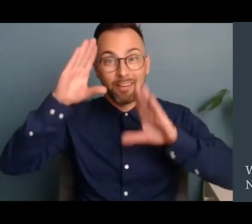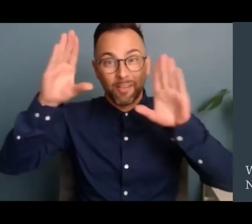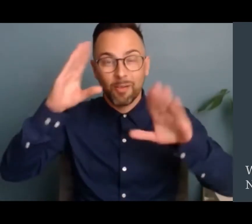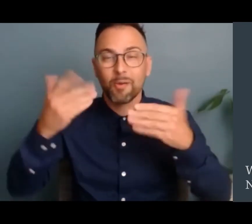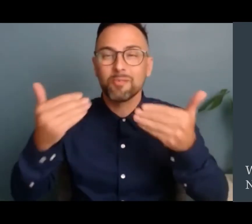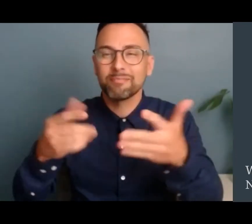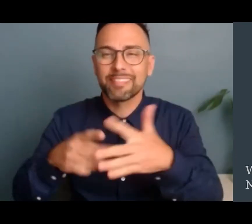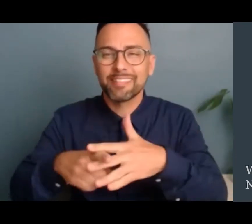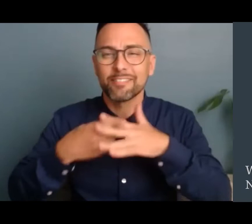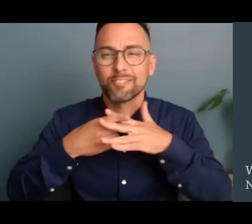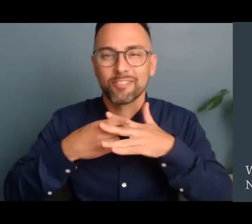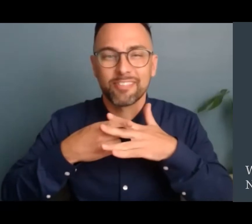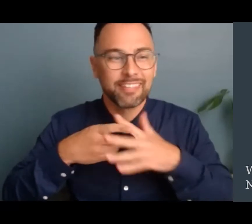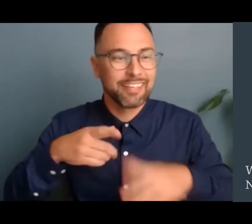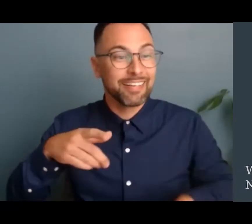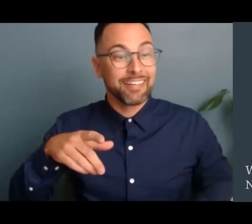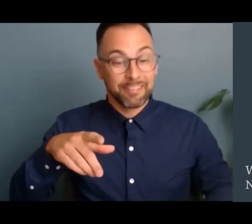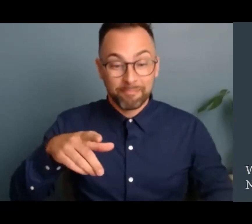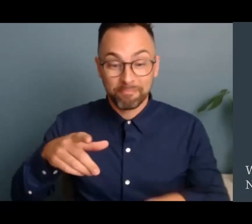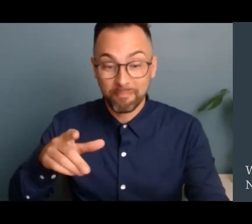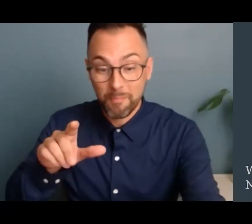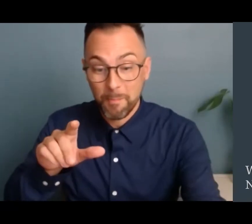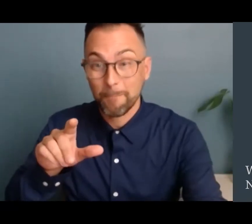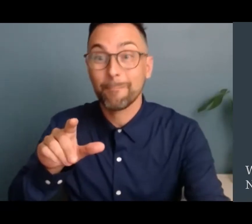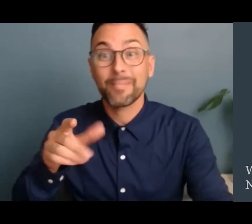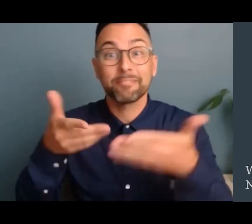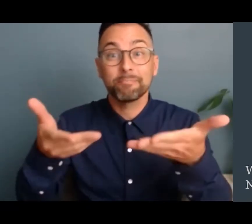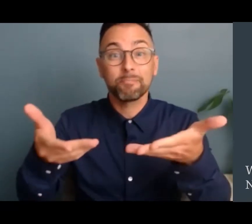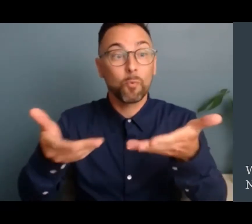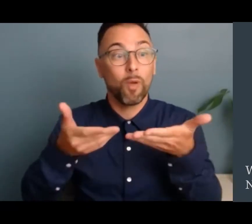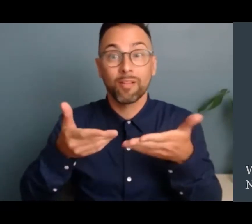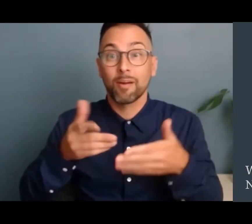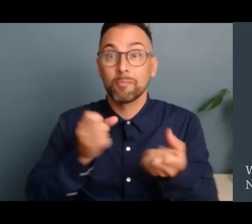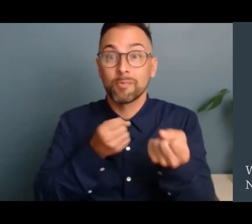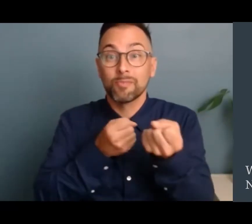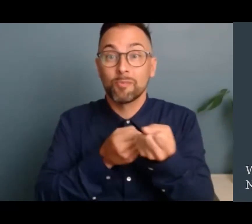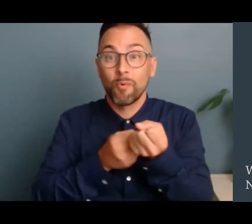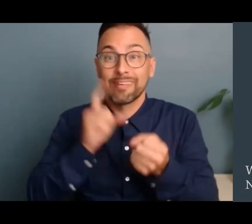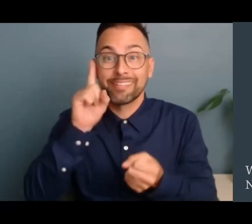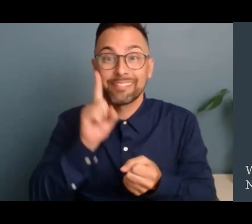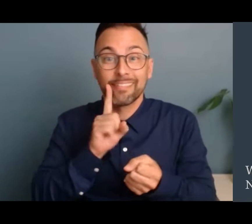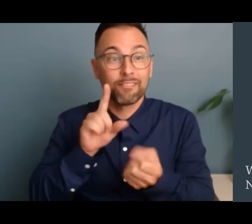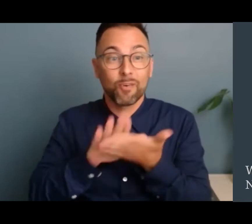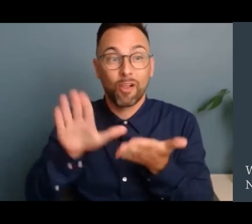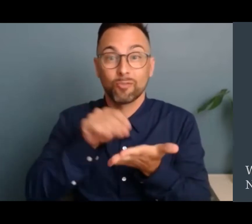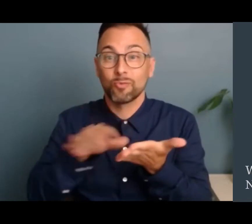Hi, everyone. We will go ahead and begin today's webinar. Let me start by saying welcome to Supporting Deaf College